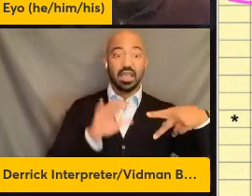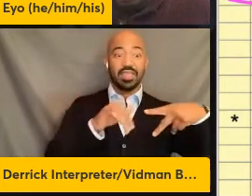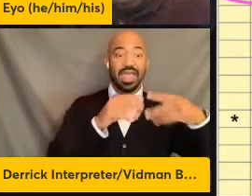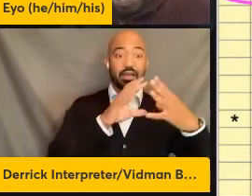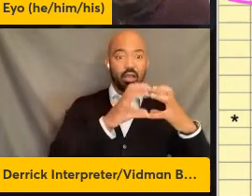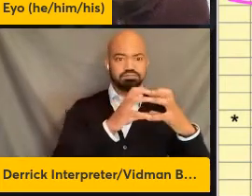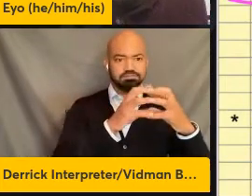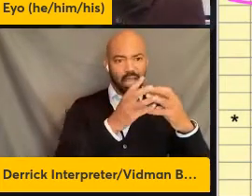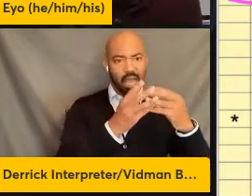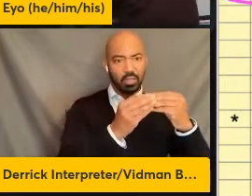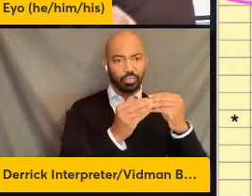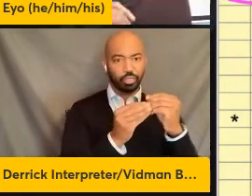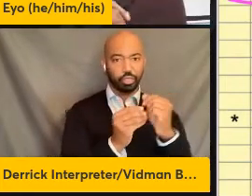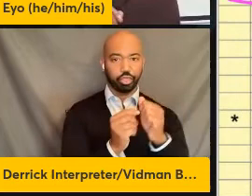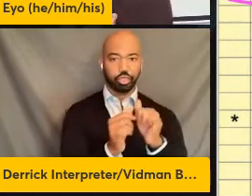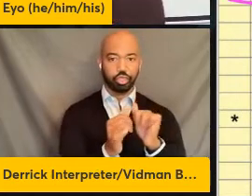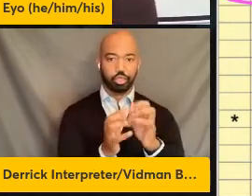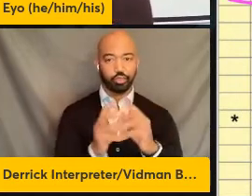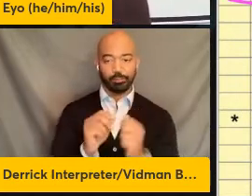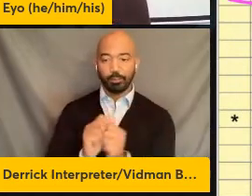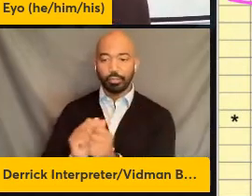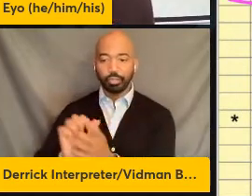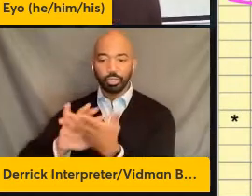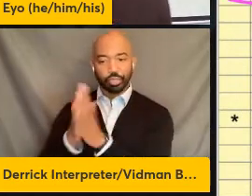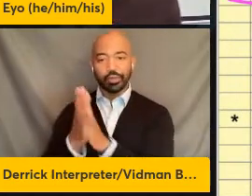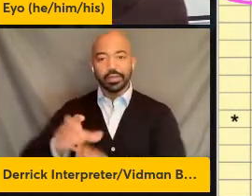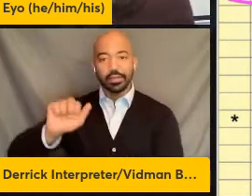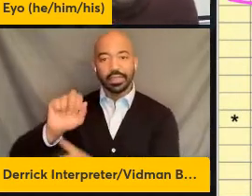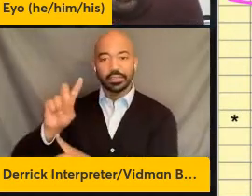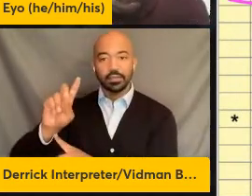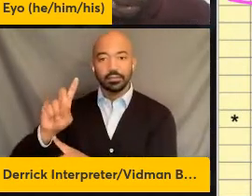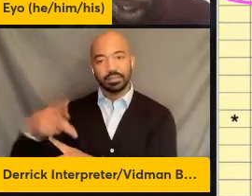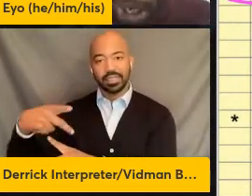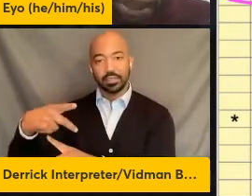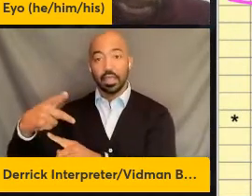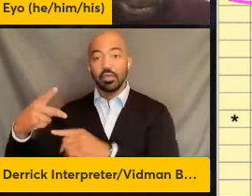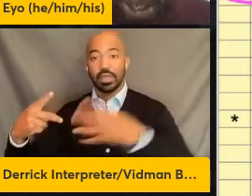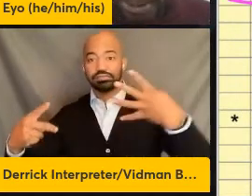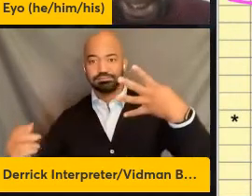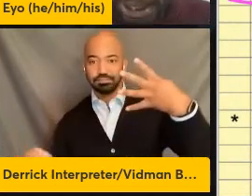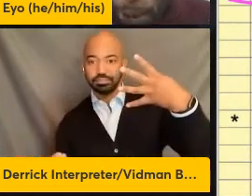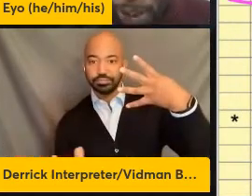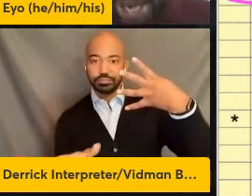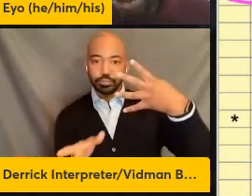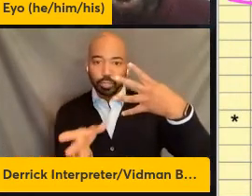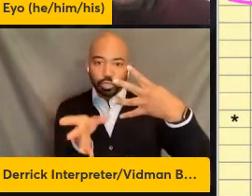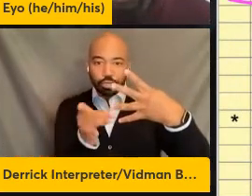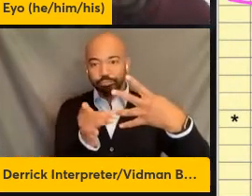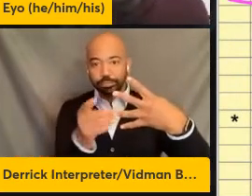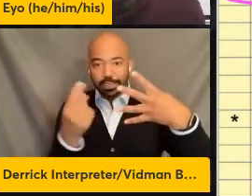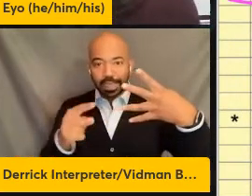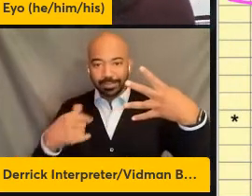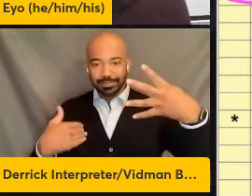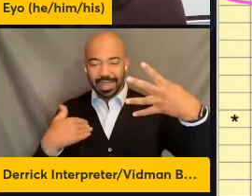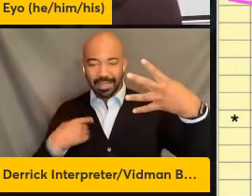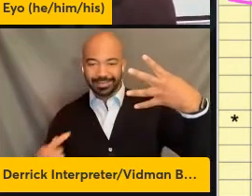when it binds to the P two or y 12 receptor, which is a G protein coupled receptor elicit downstream signaling that